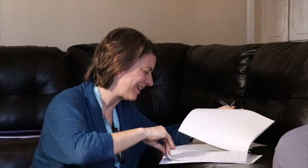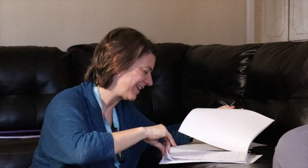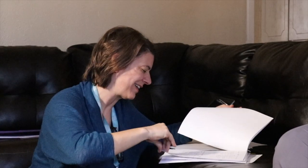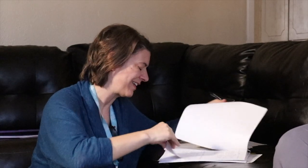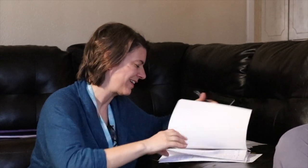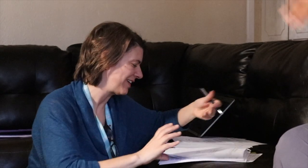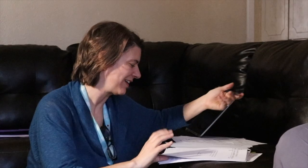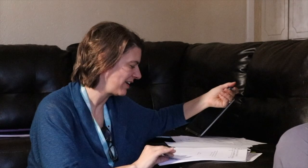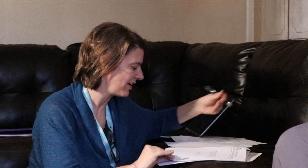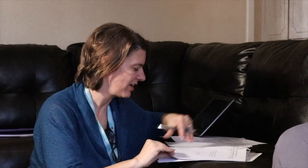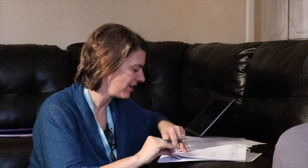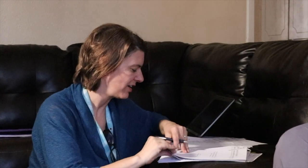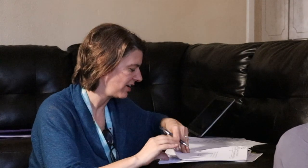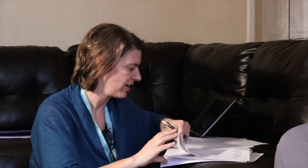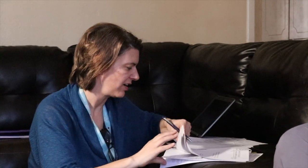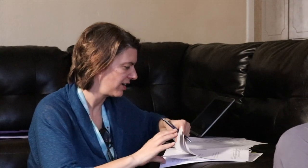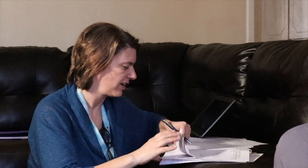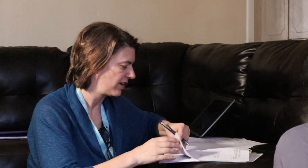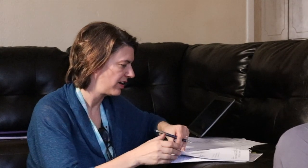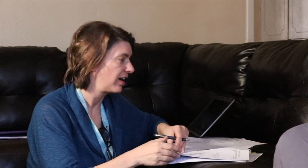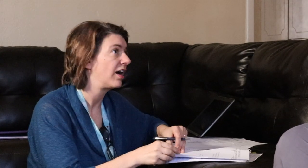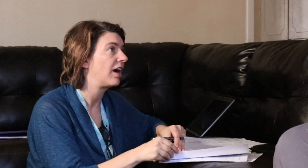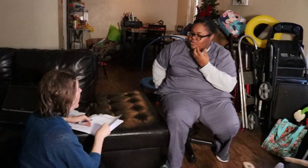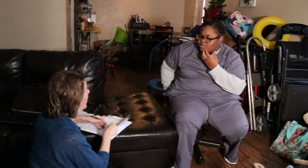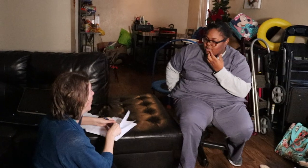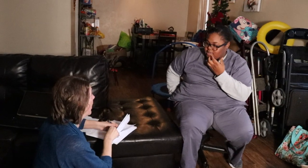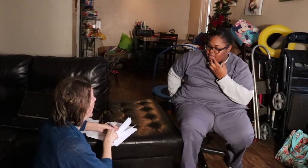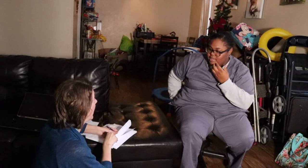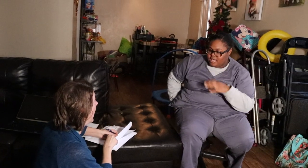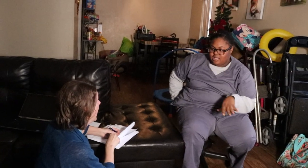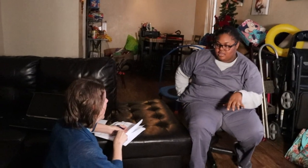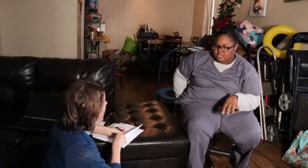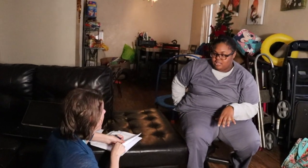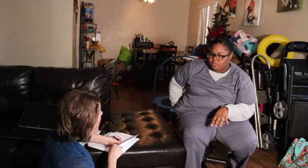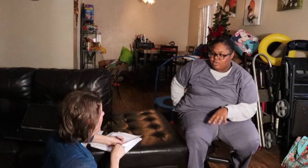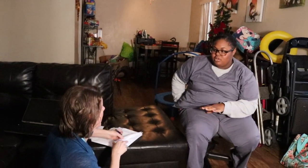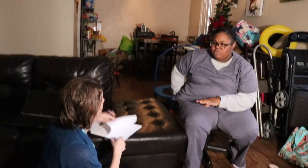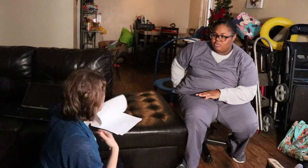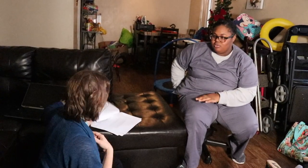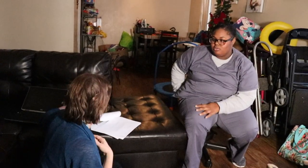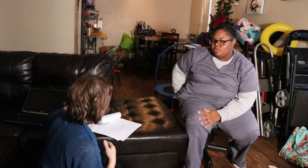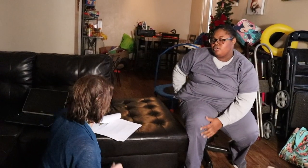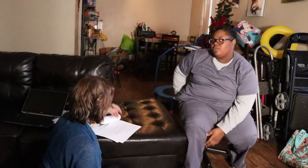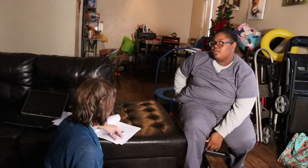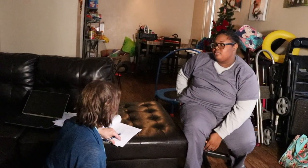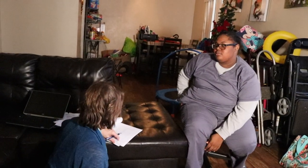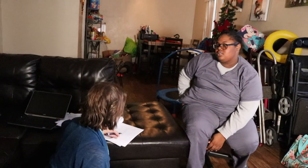Raven - So, I have a question. The AIs what is that? What are you going to help teach?